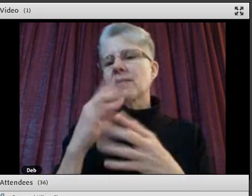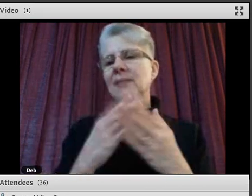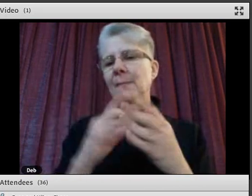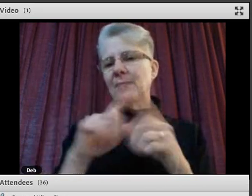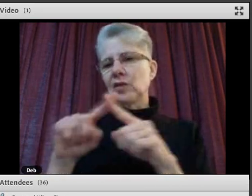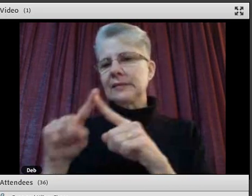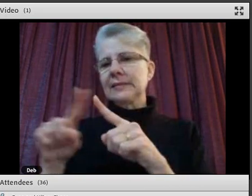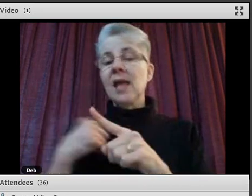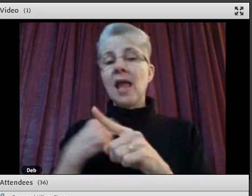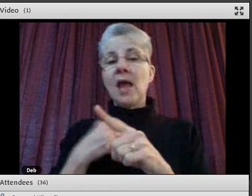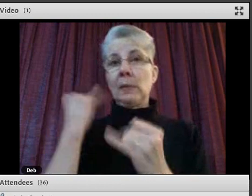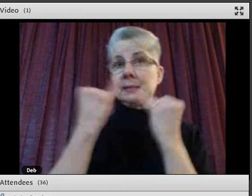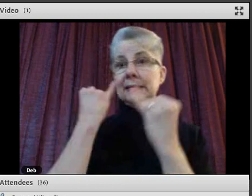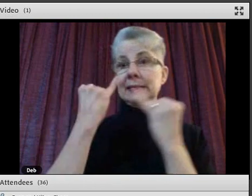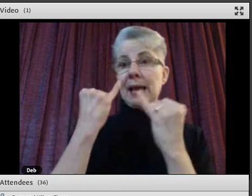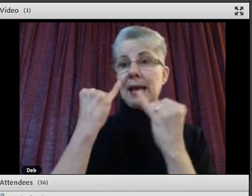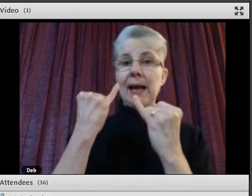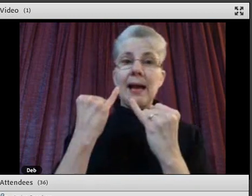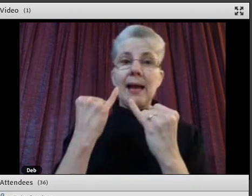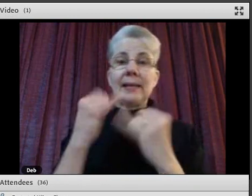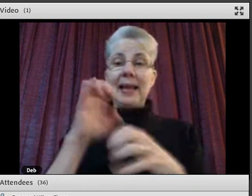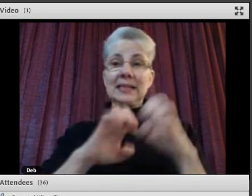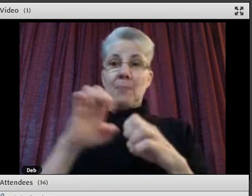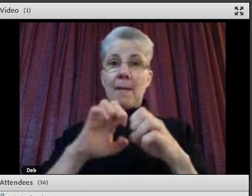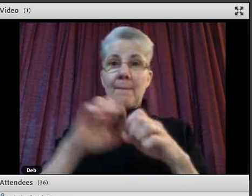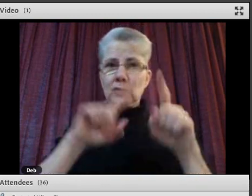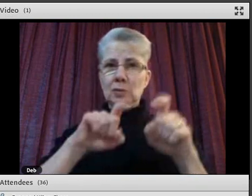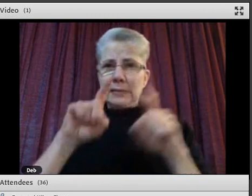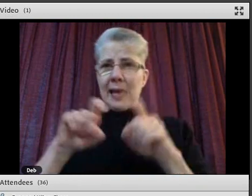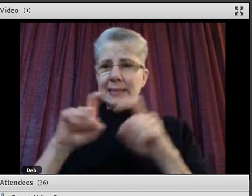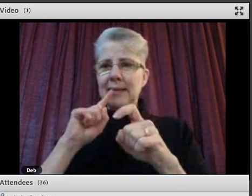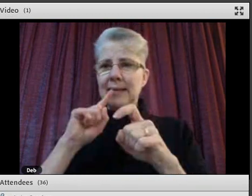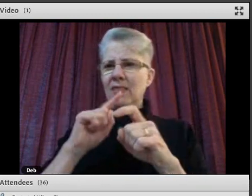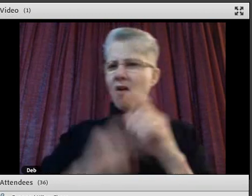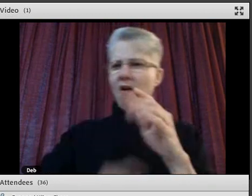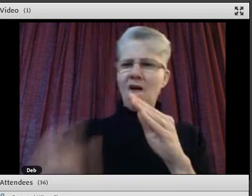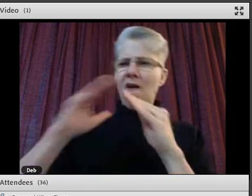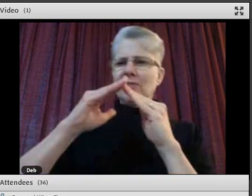We would design an experiment to get the ultimate combination